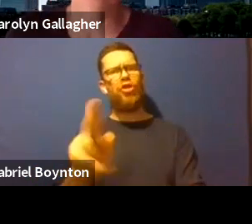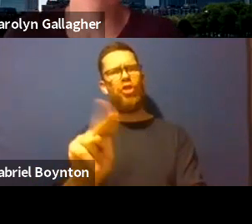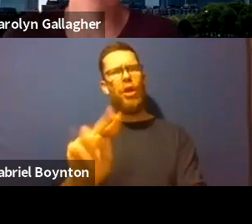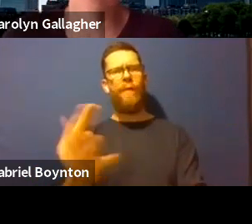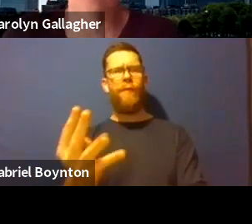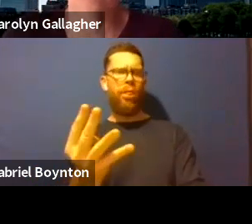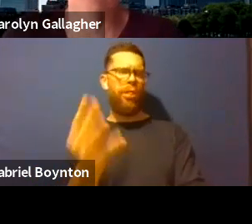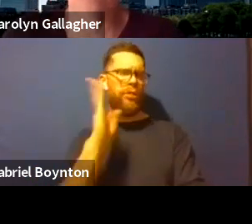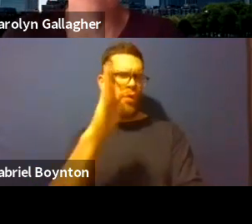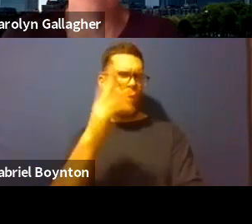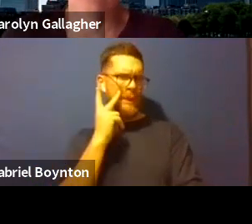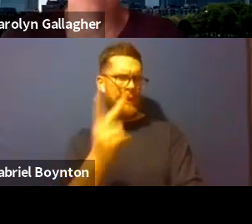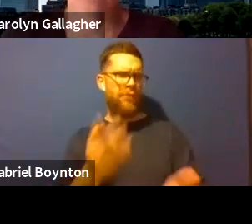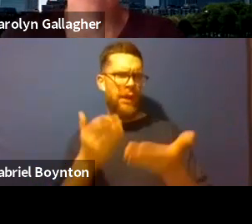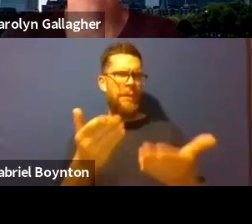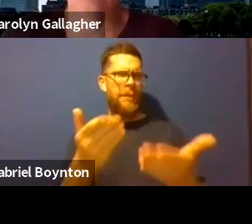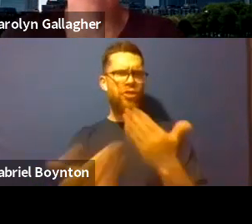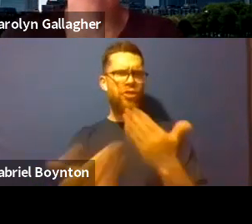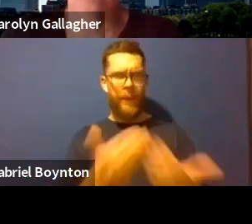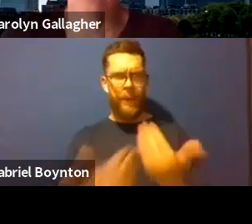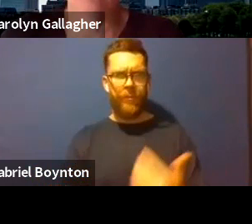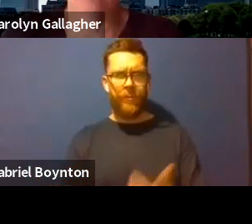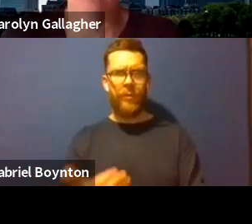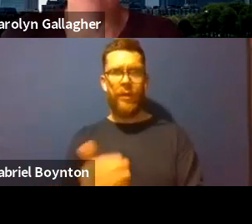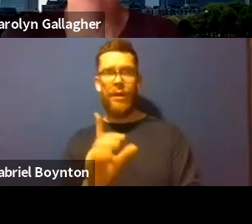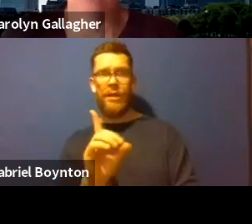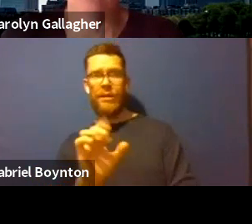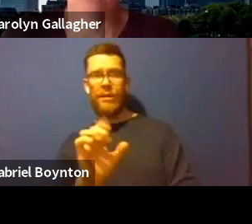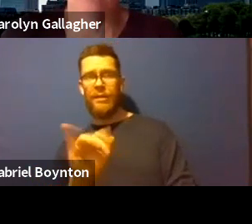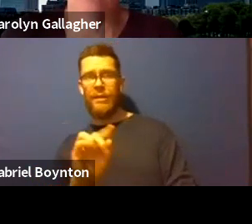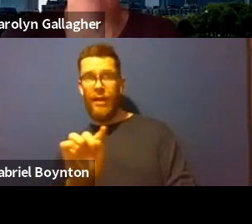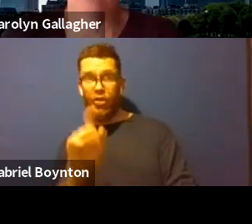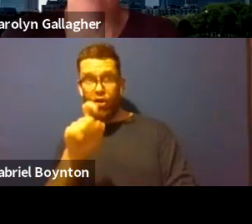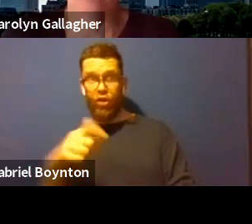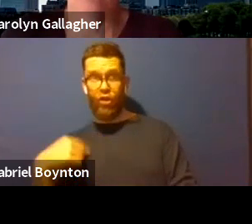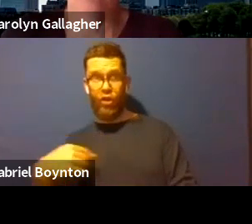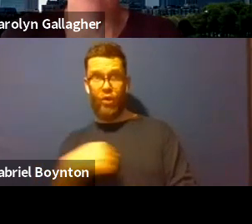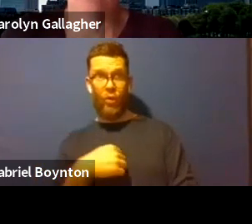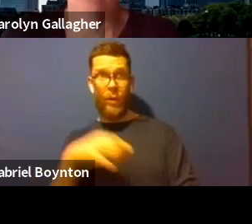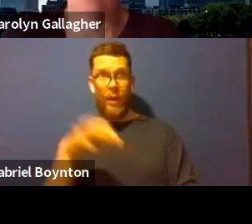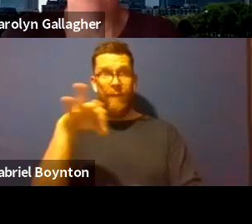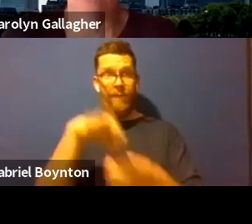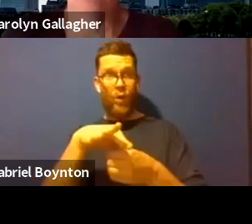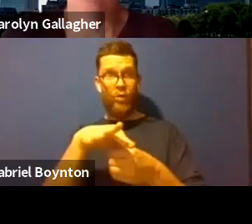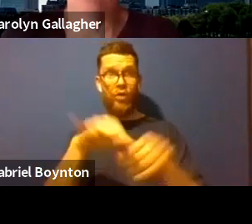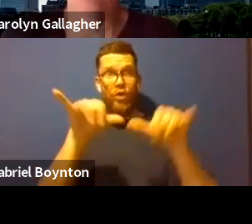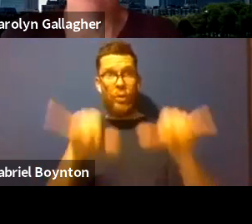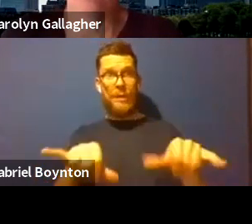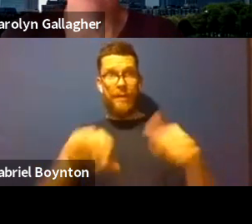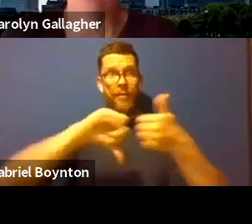Deniz Savas: So should we vote to stay in the hybrid model for longer so that it doesn't require another vote in late December.